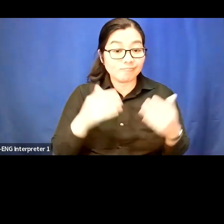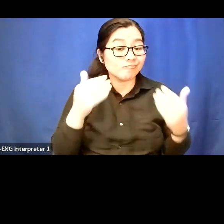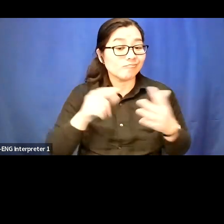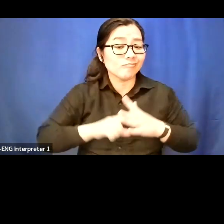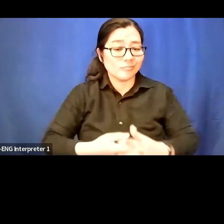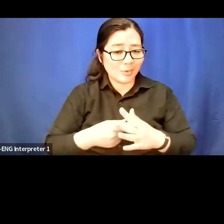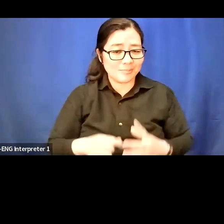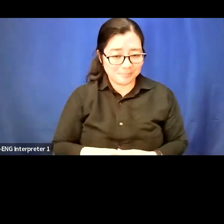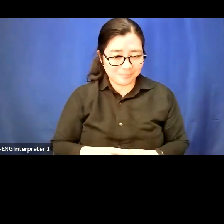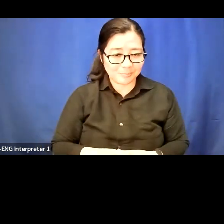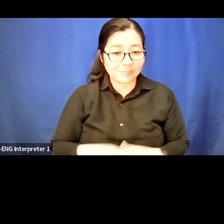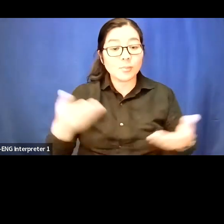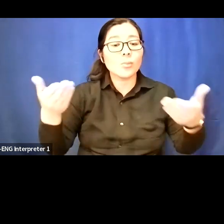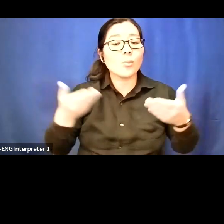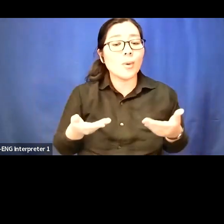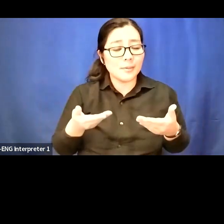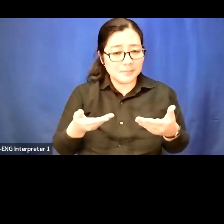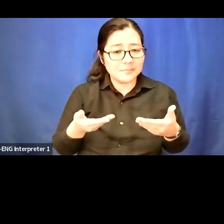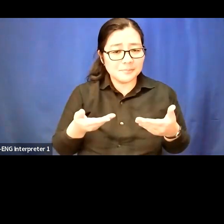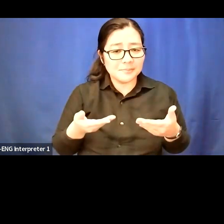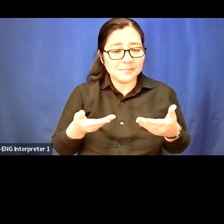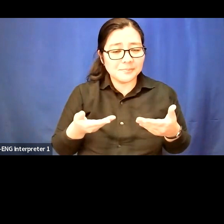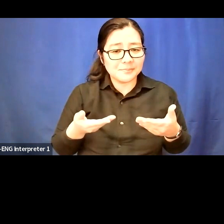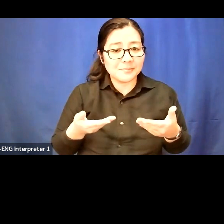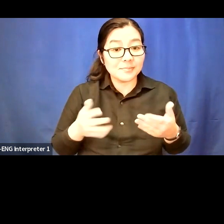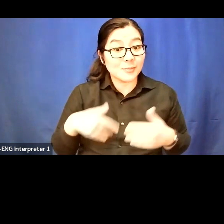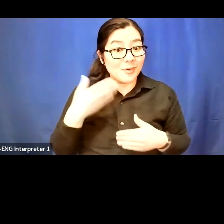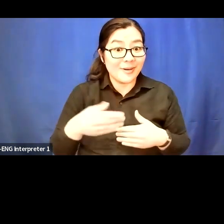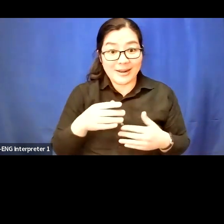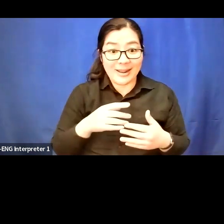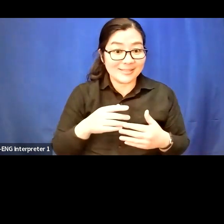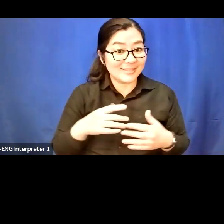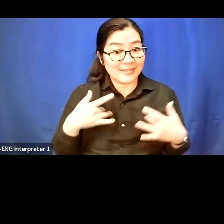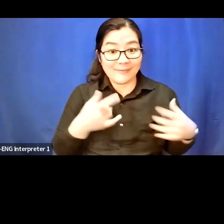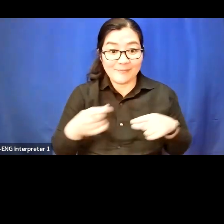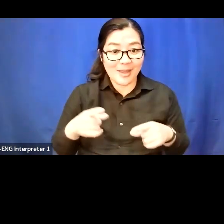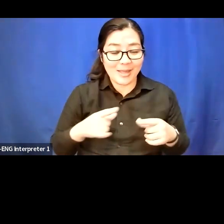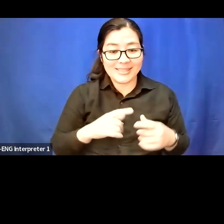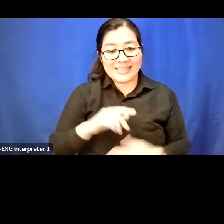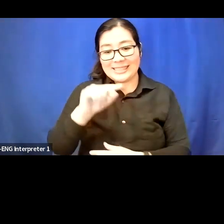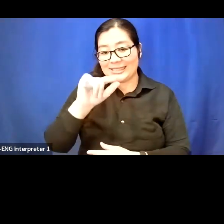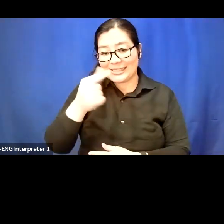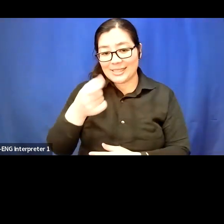Welcome to our next event in the Tiger Talks series, which is a collaboration